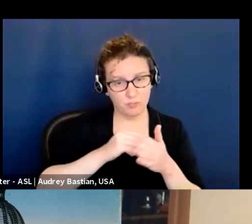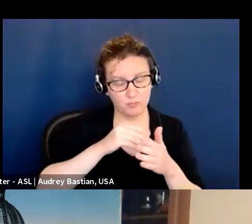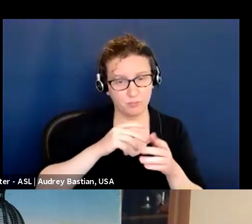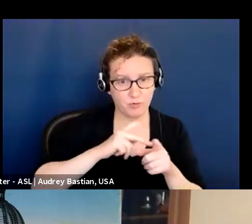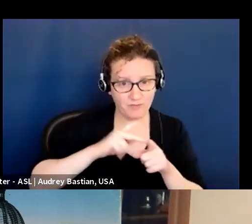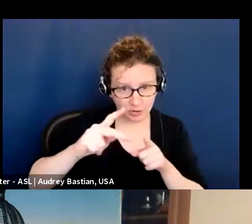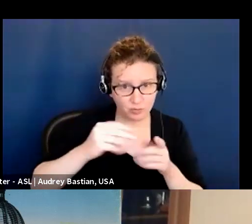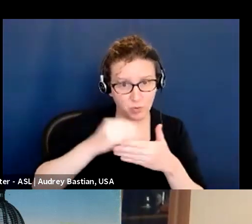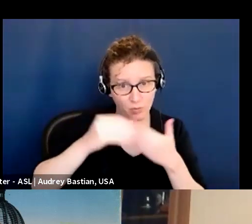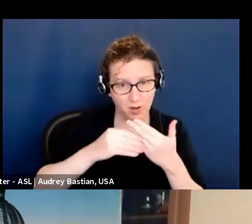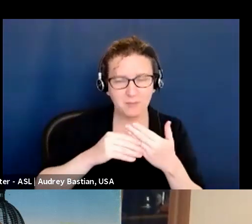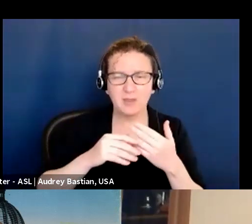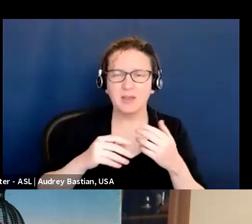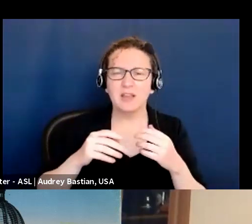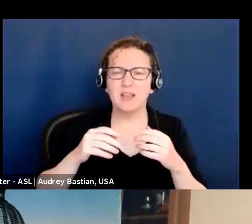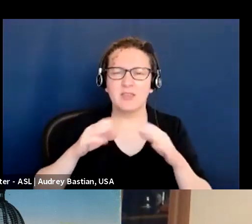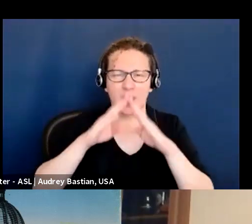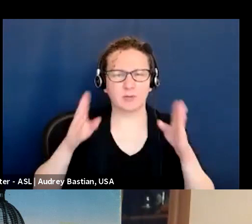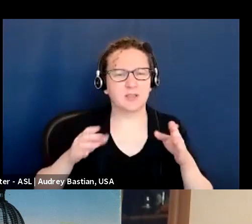the housing that you go through. So the first two months of the program